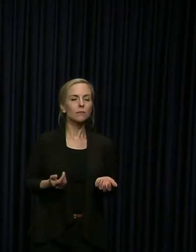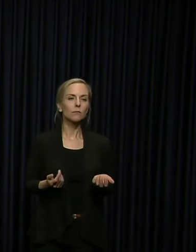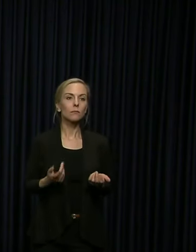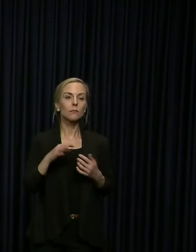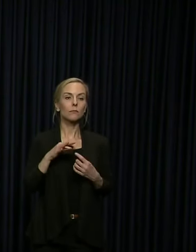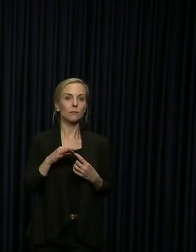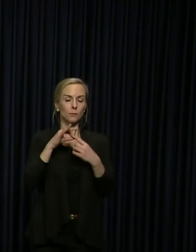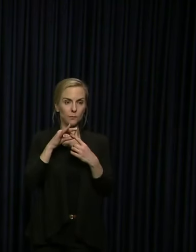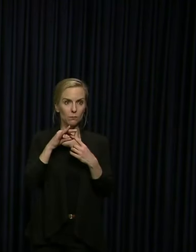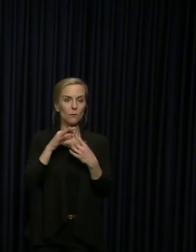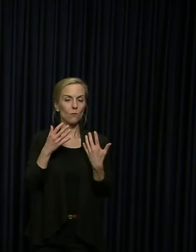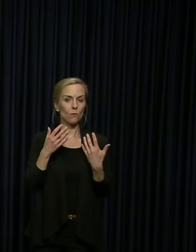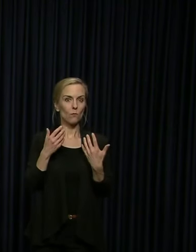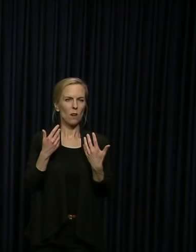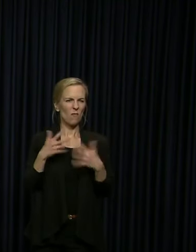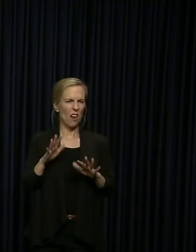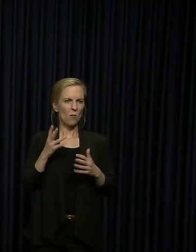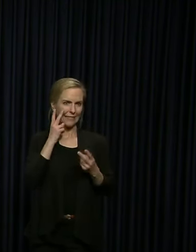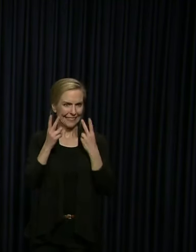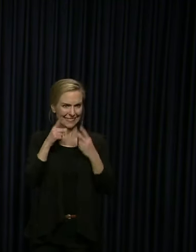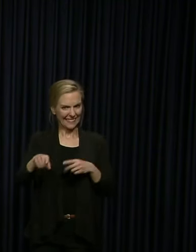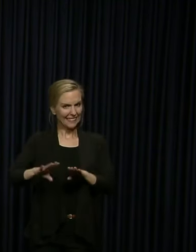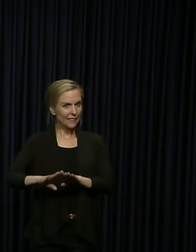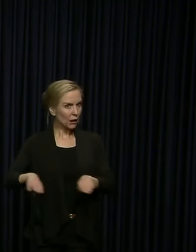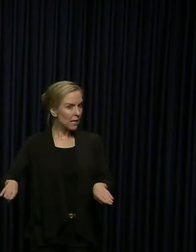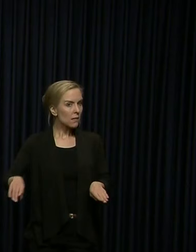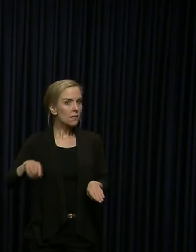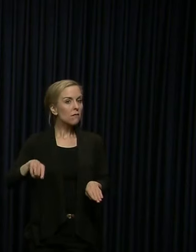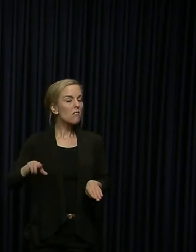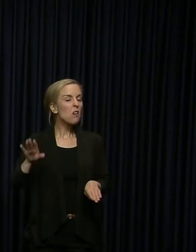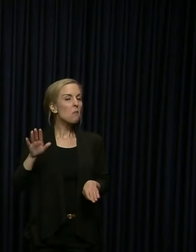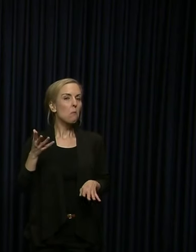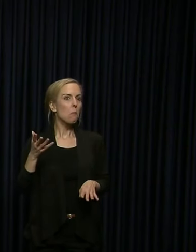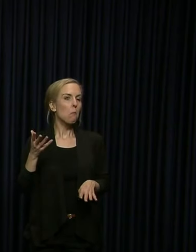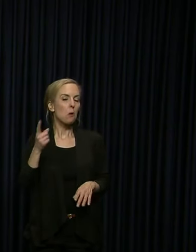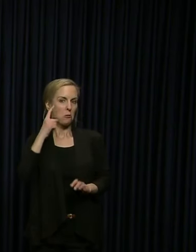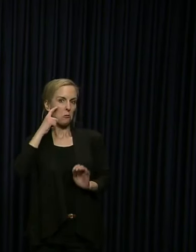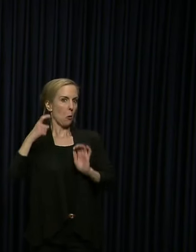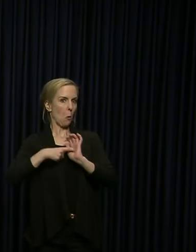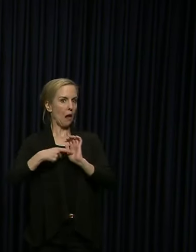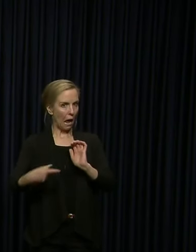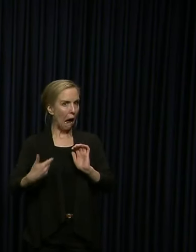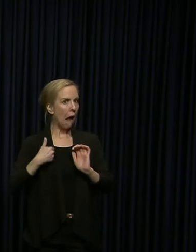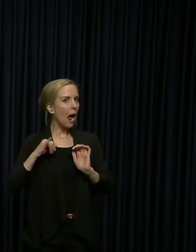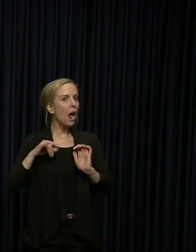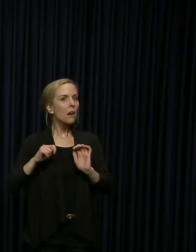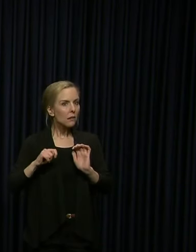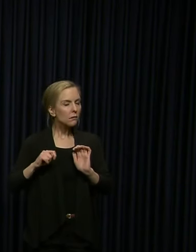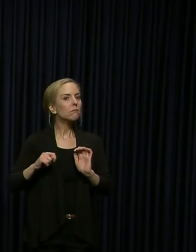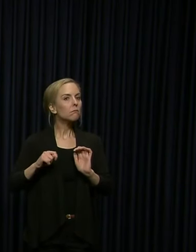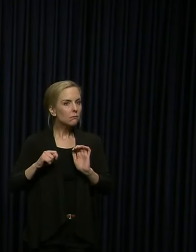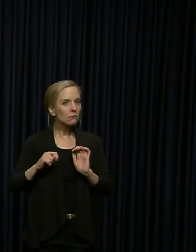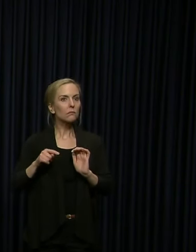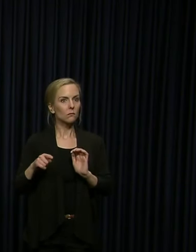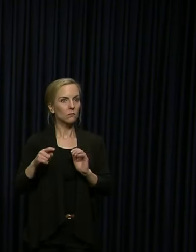IN WORKING WITH DIFFERENT PLACES THAT ARE TRYING TO DO TREATMENT.